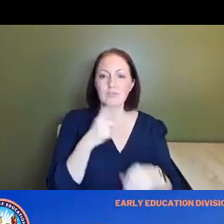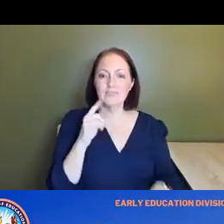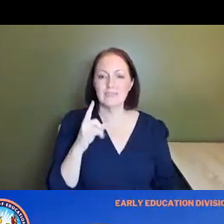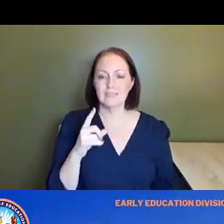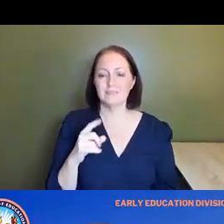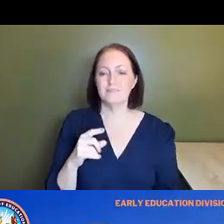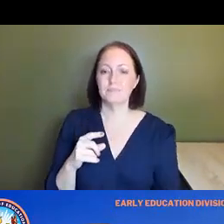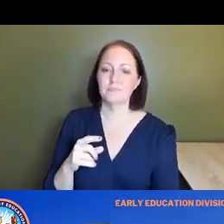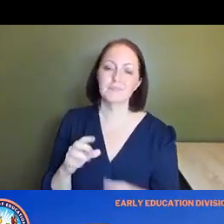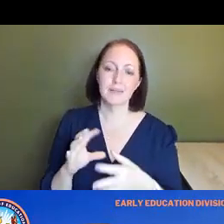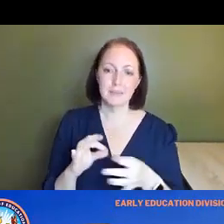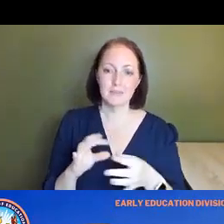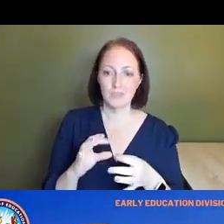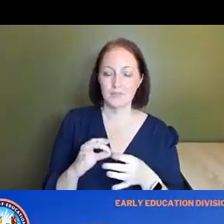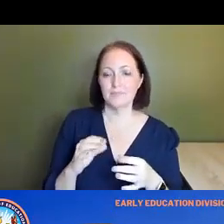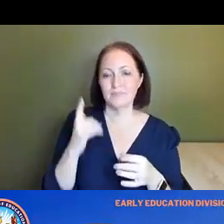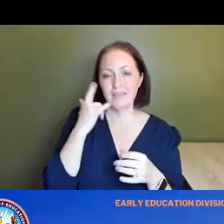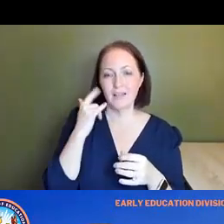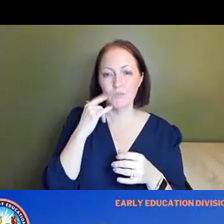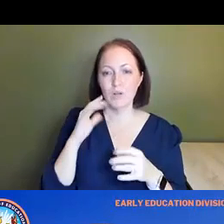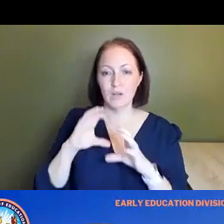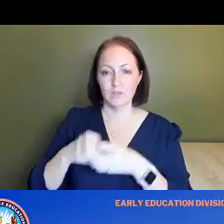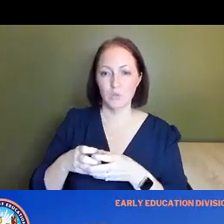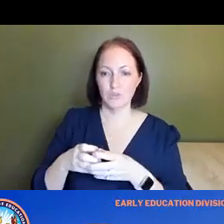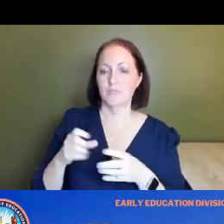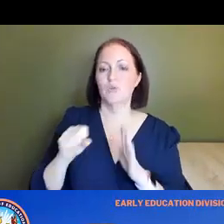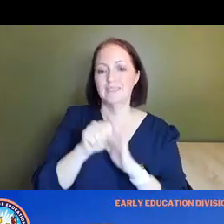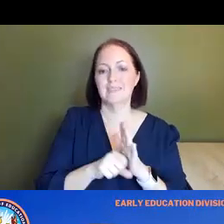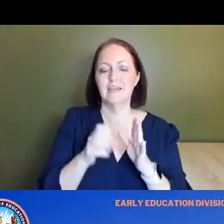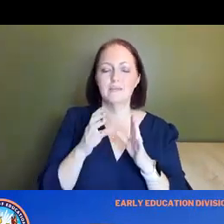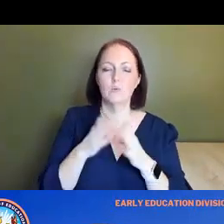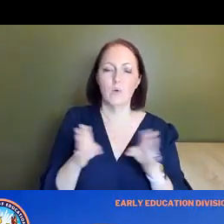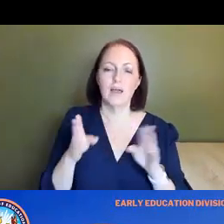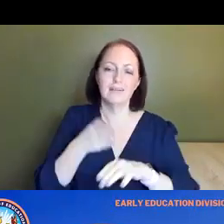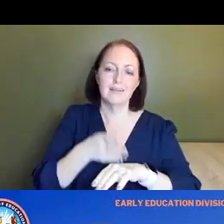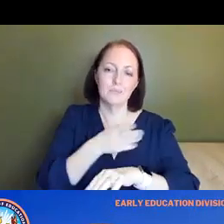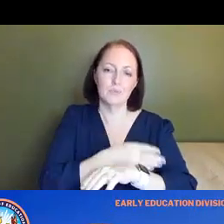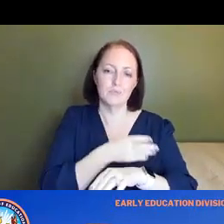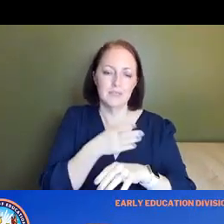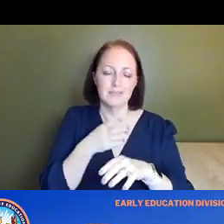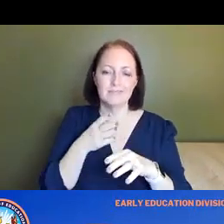Quality Counts California consortia our statewide improve our statewide improvement initiative.